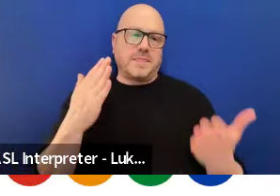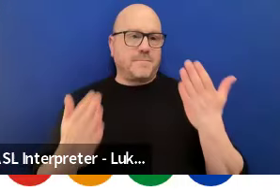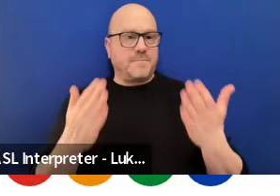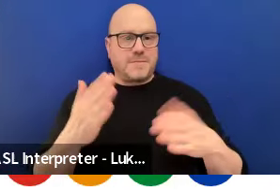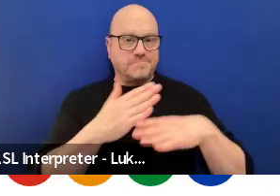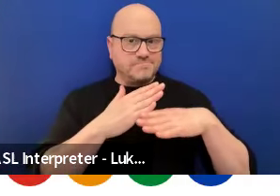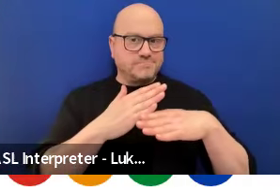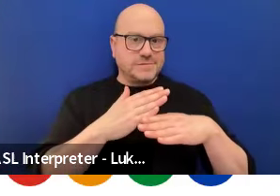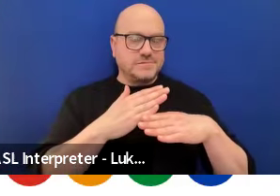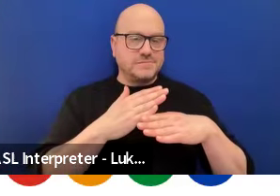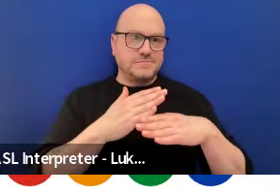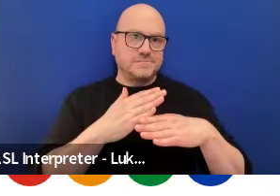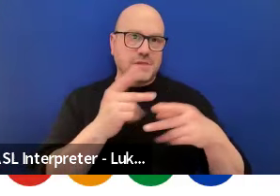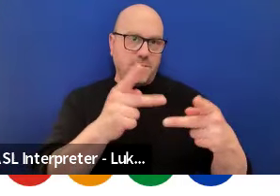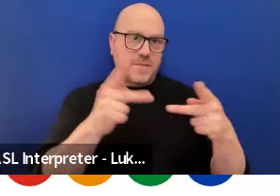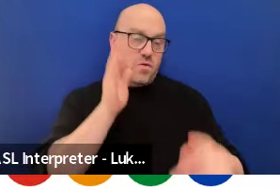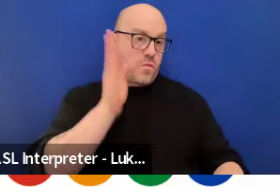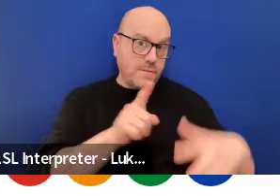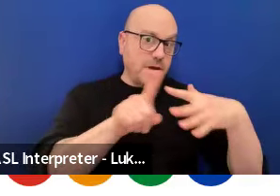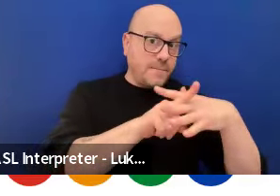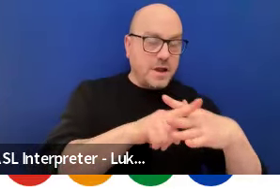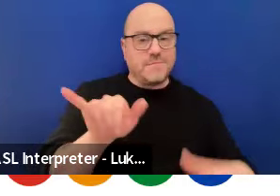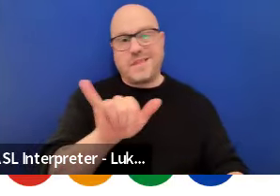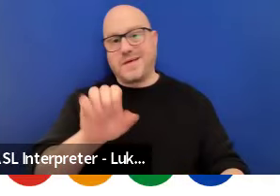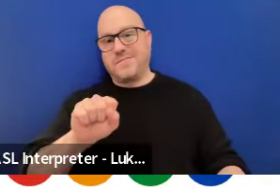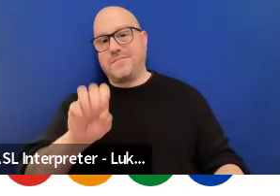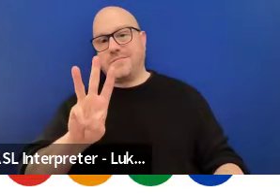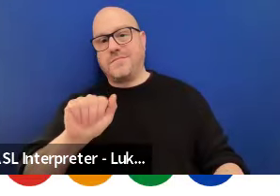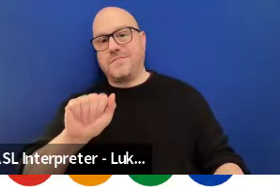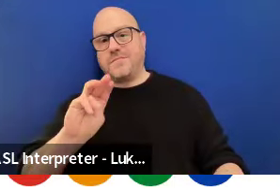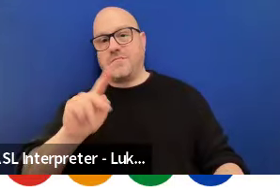LOOKING TO PRIORITIZE LOCATIONS WHERE DIVERSION SPOTS MAY POP UP